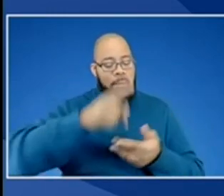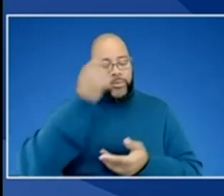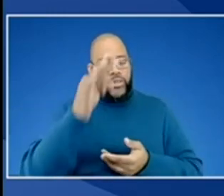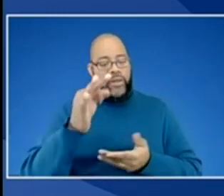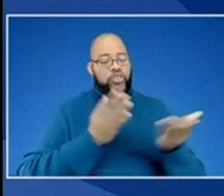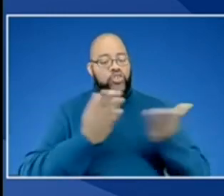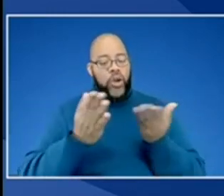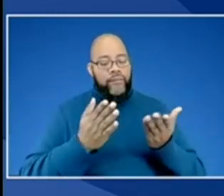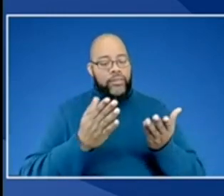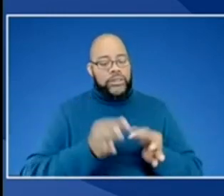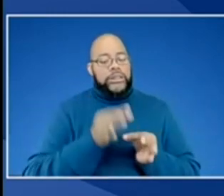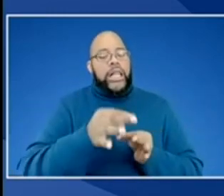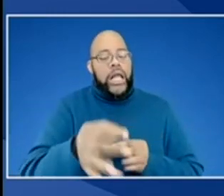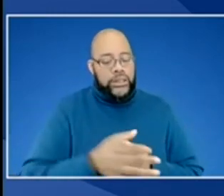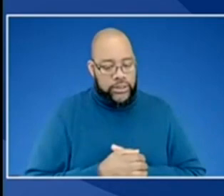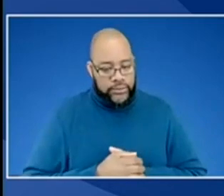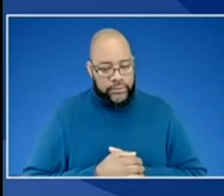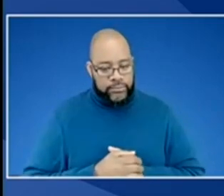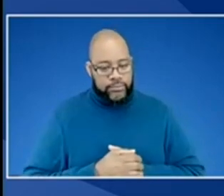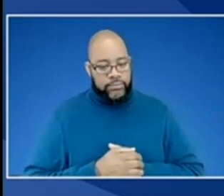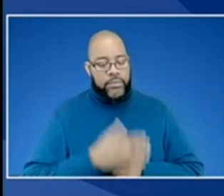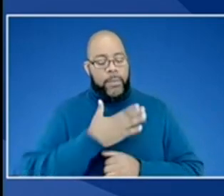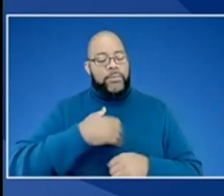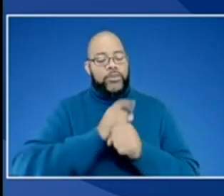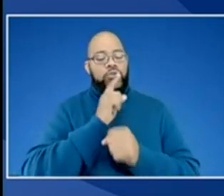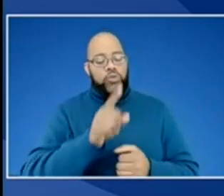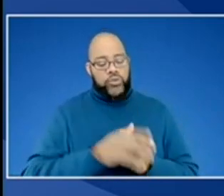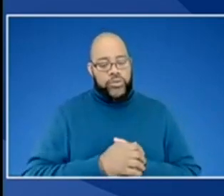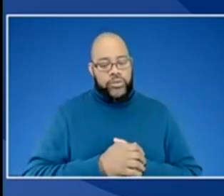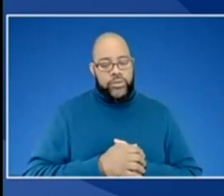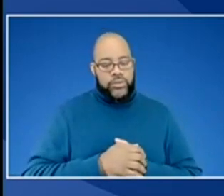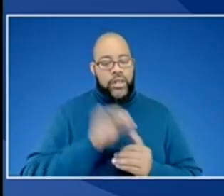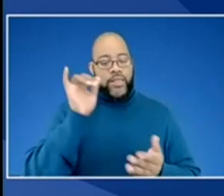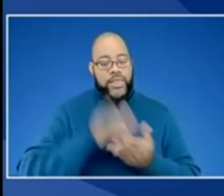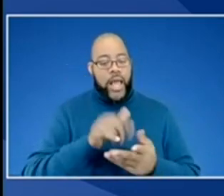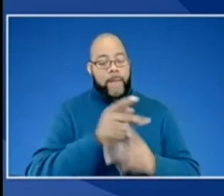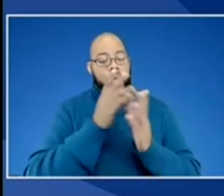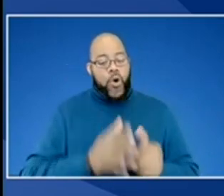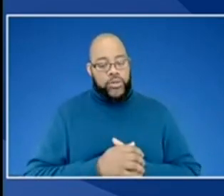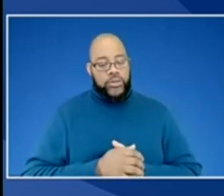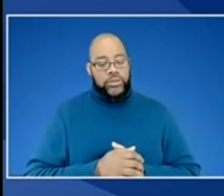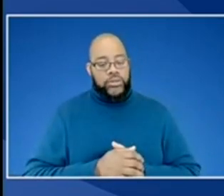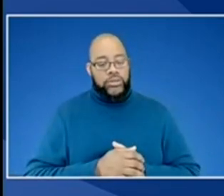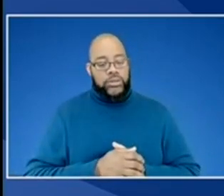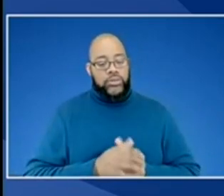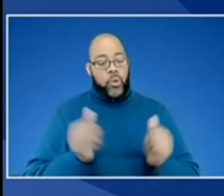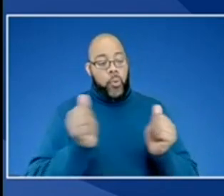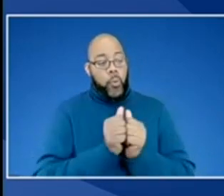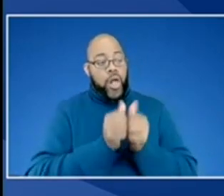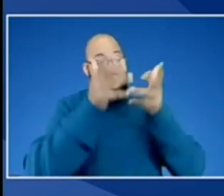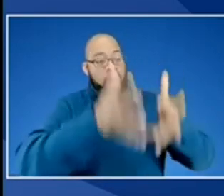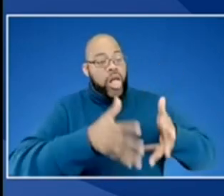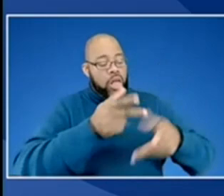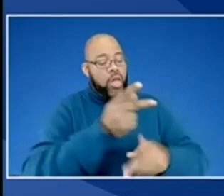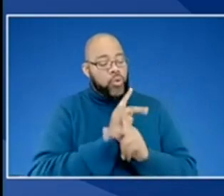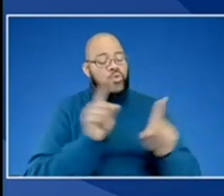delays. Please ensure that these borrowers with hanging loans are also given student